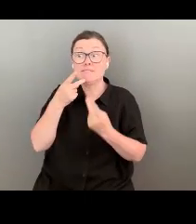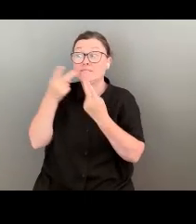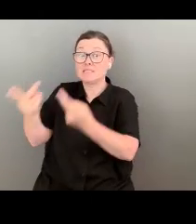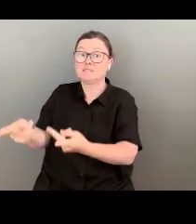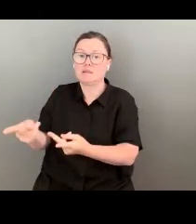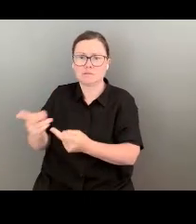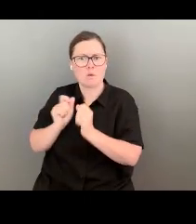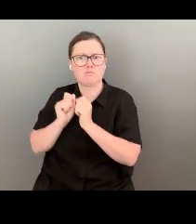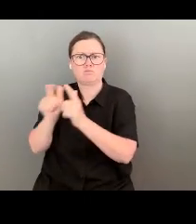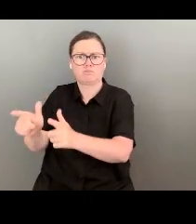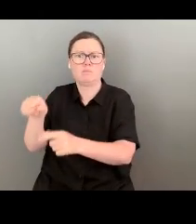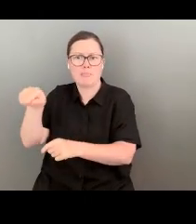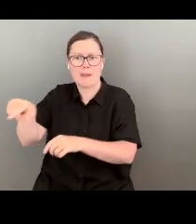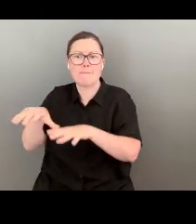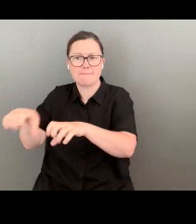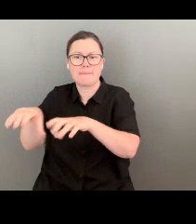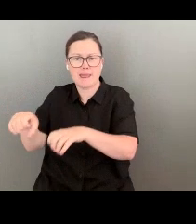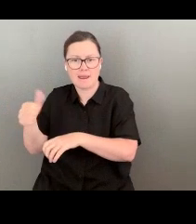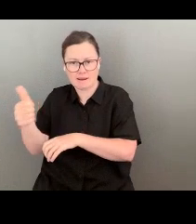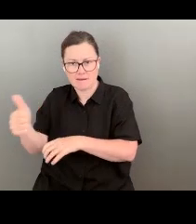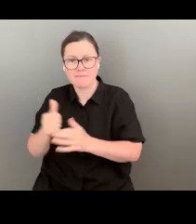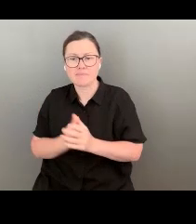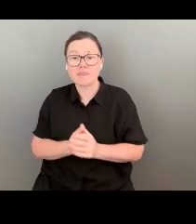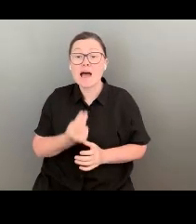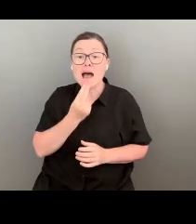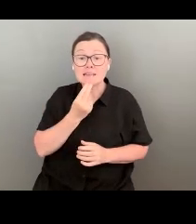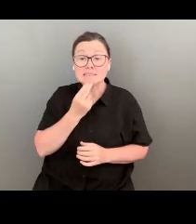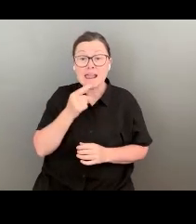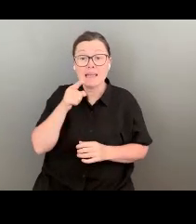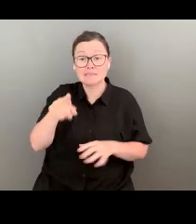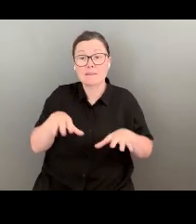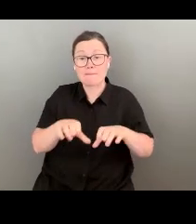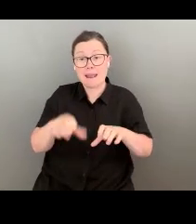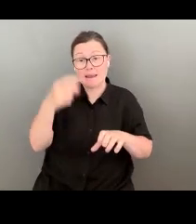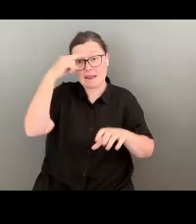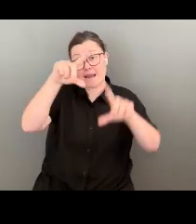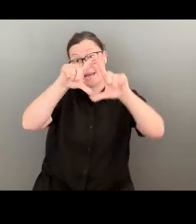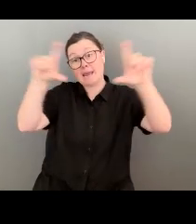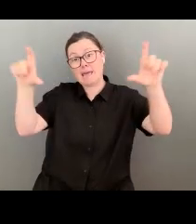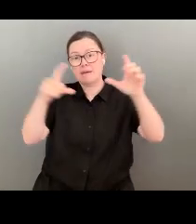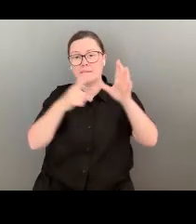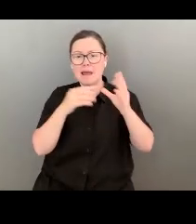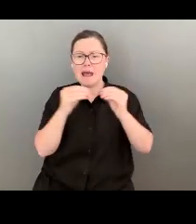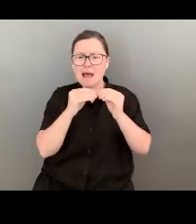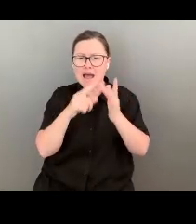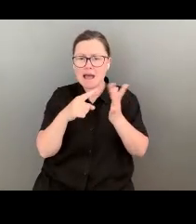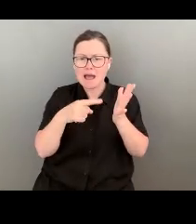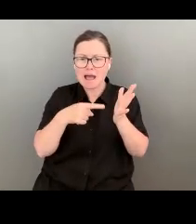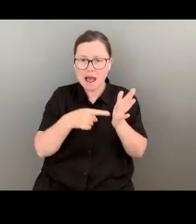Abbotts and Kinney a seriously very good. And they make a really good coffee too, which is an essential second part.